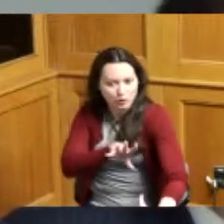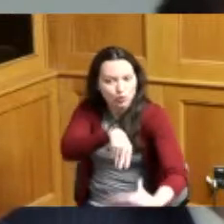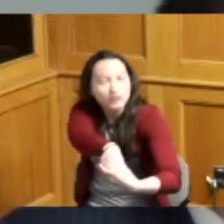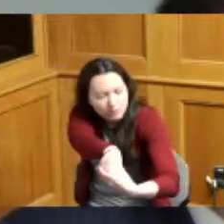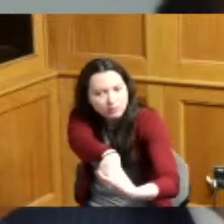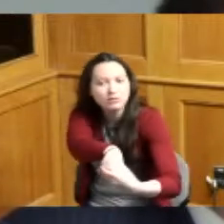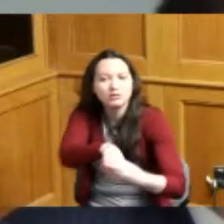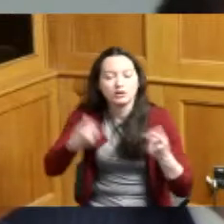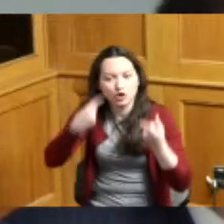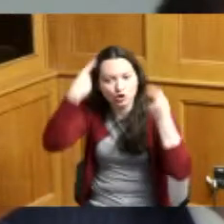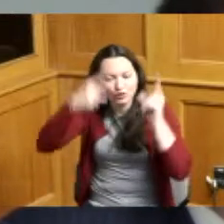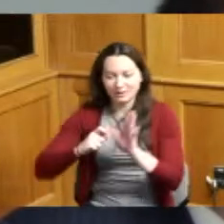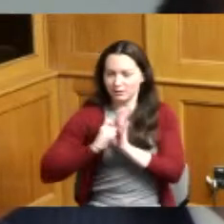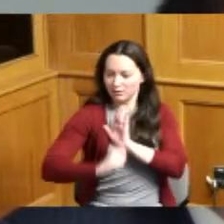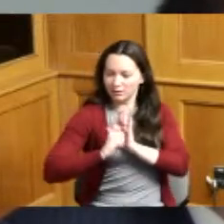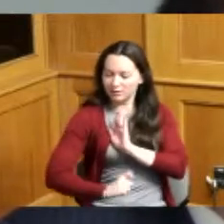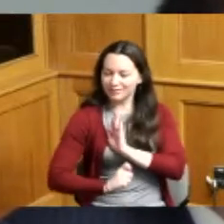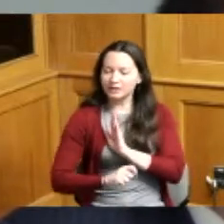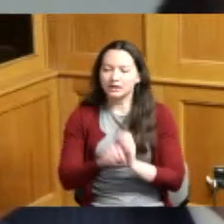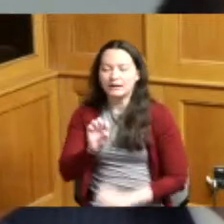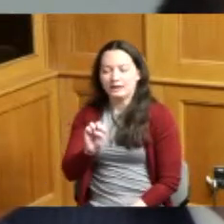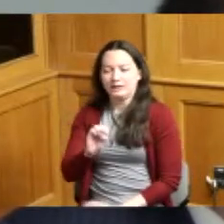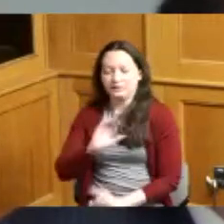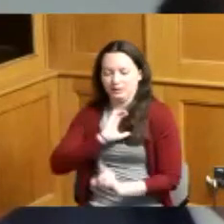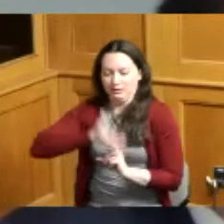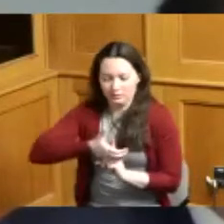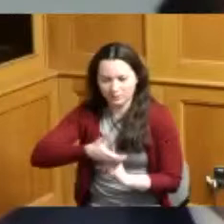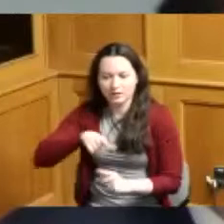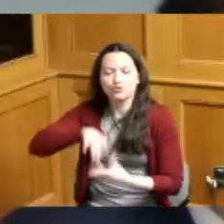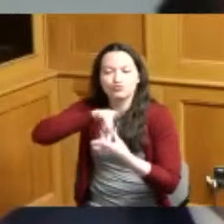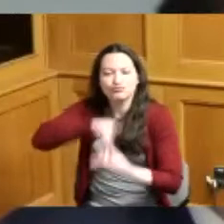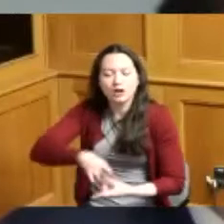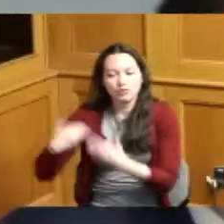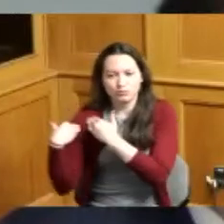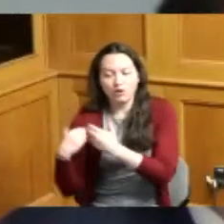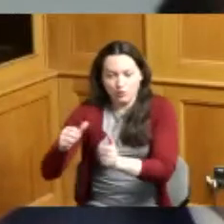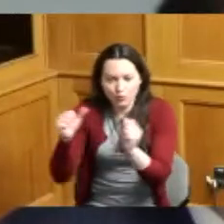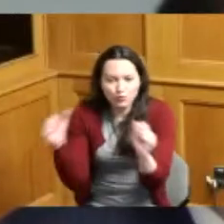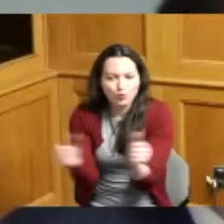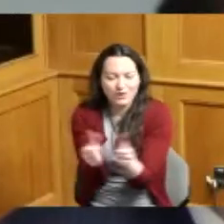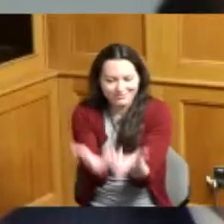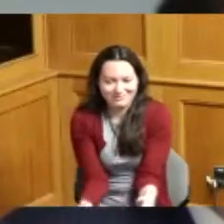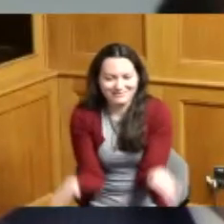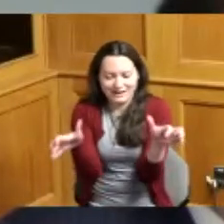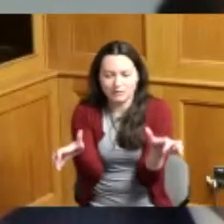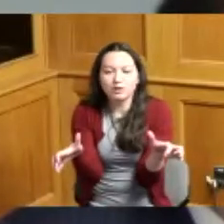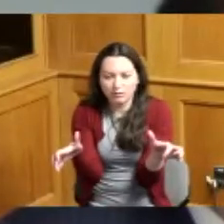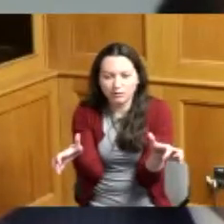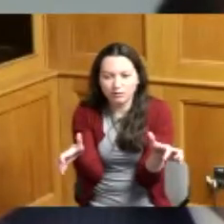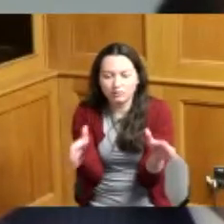the agreement as an entity that is responsible with the stadium authority for accomplishment